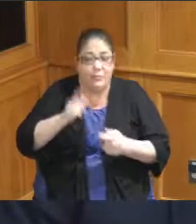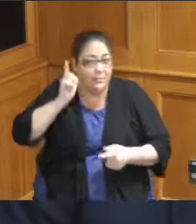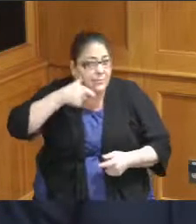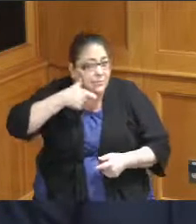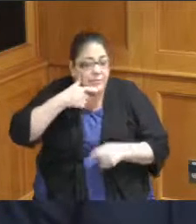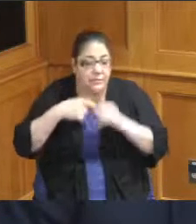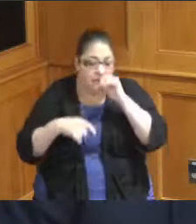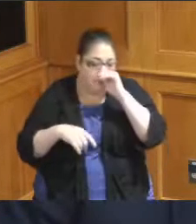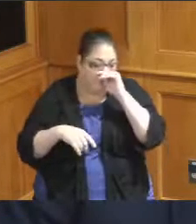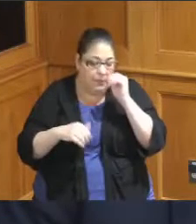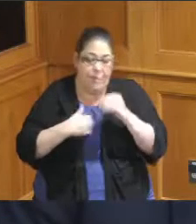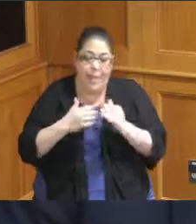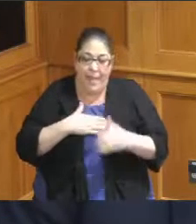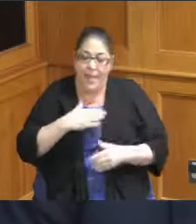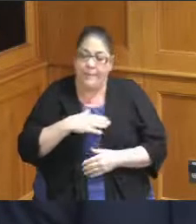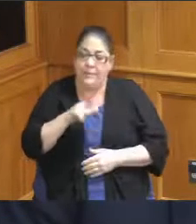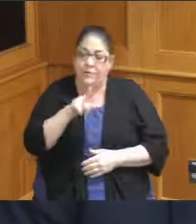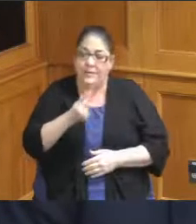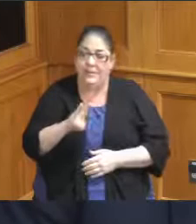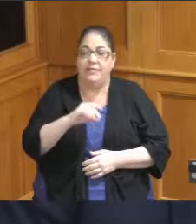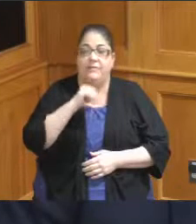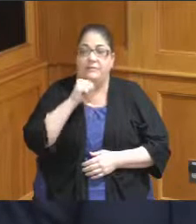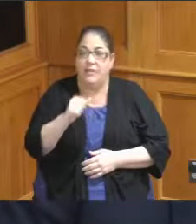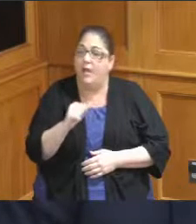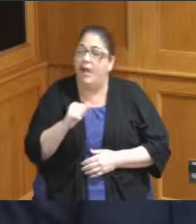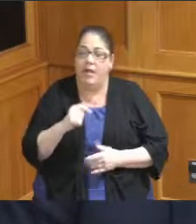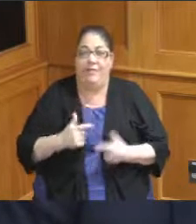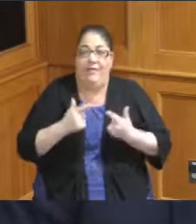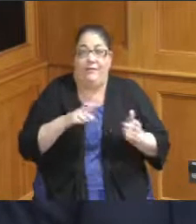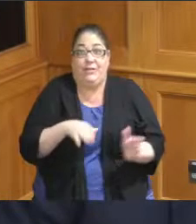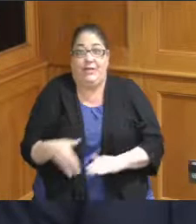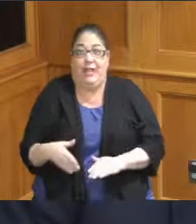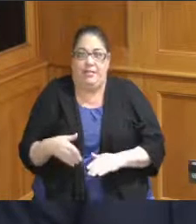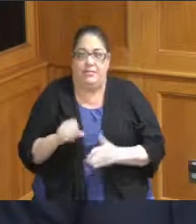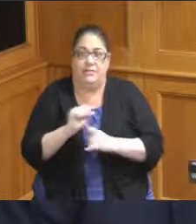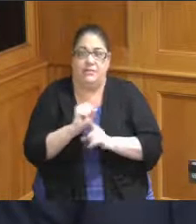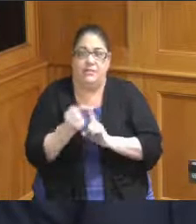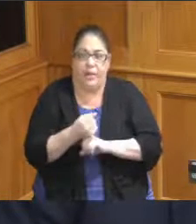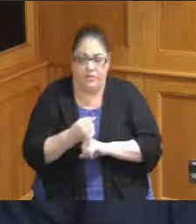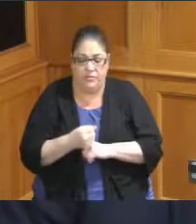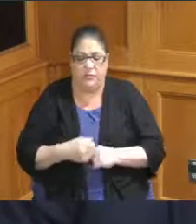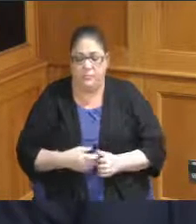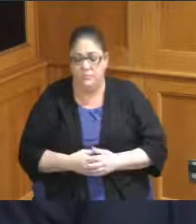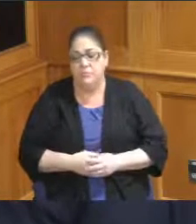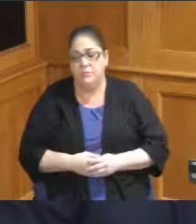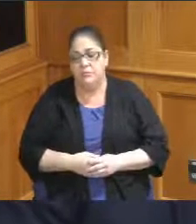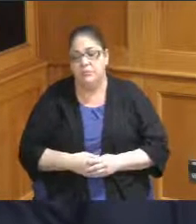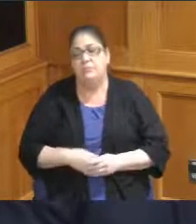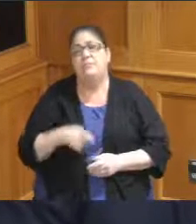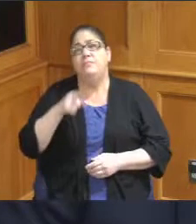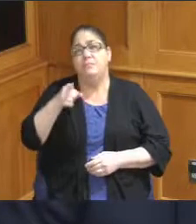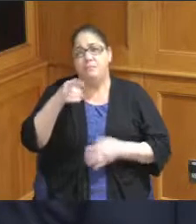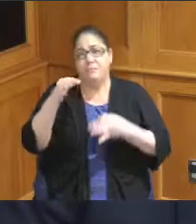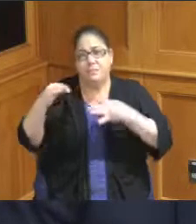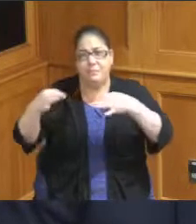those were life and death situations a question though regarding so as you describe there are